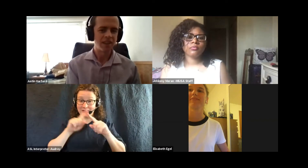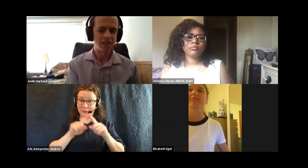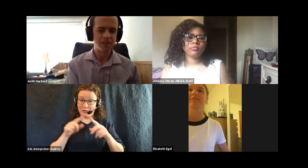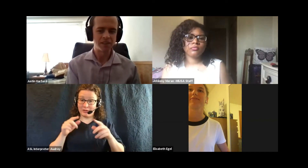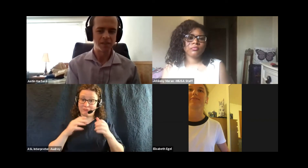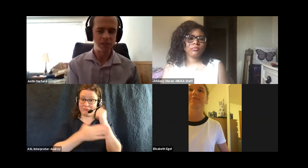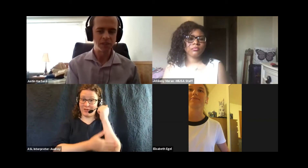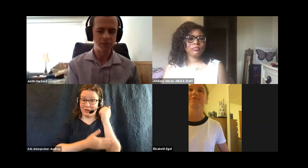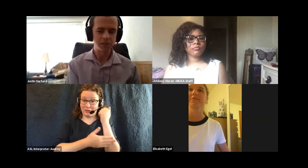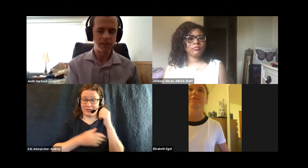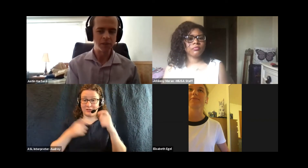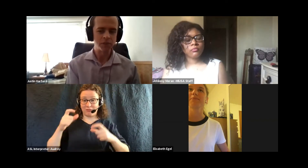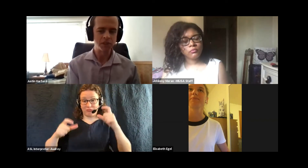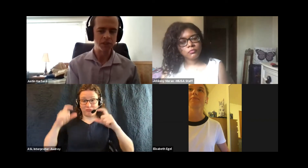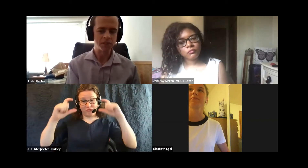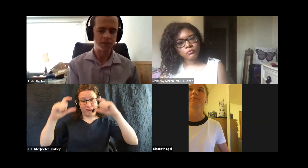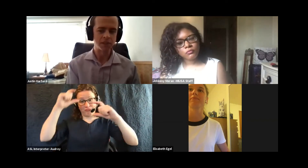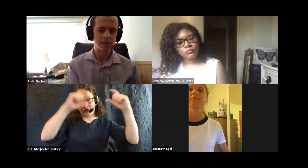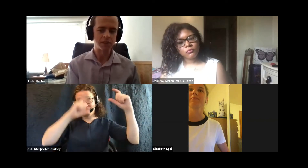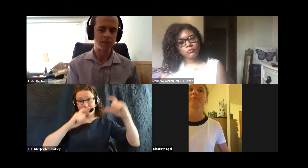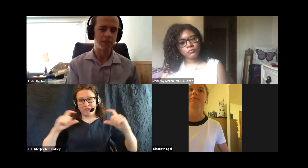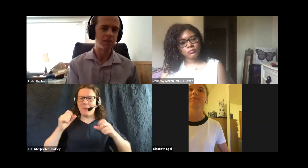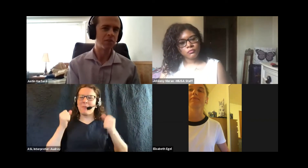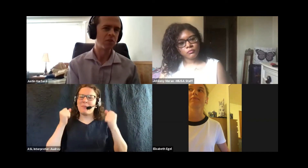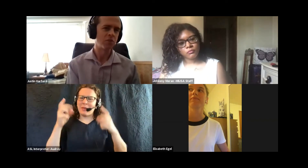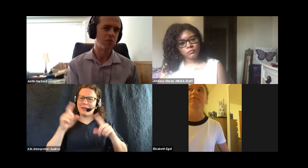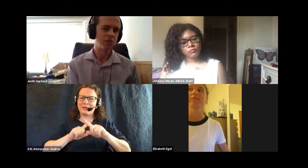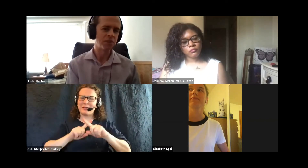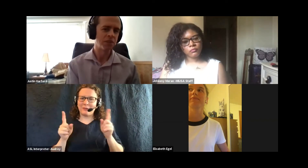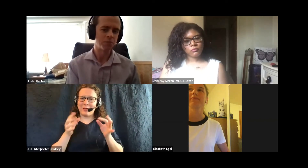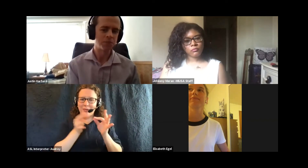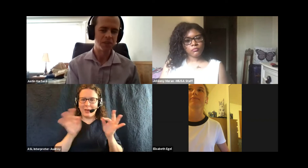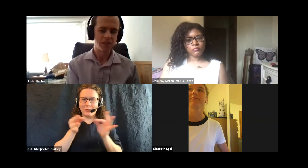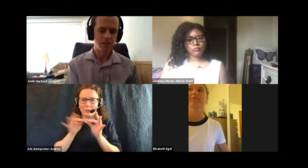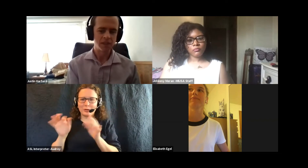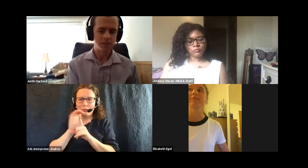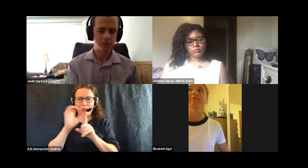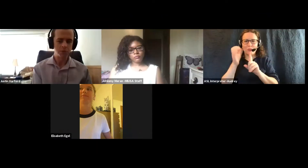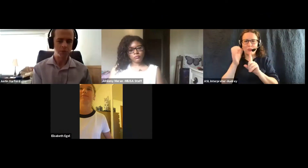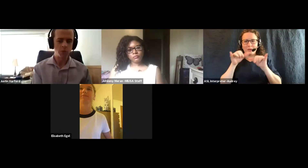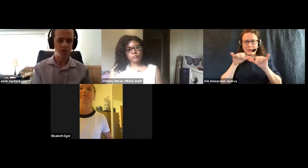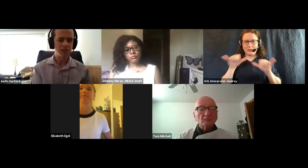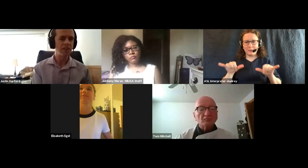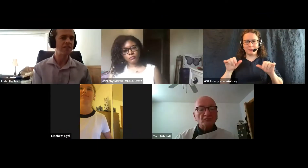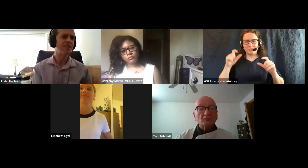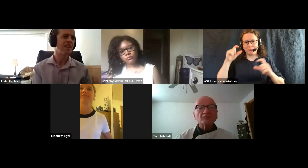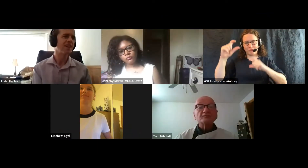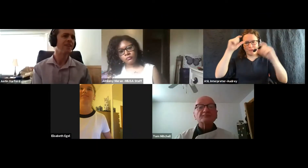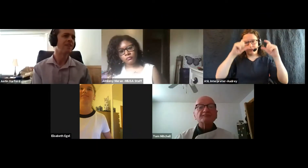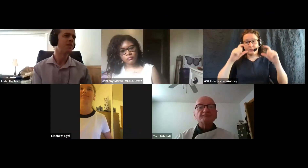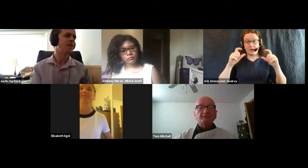and many different languages and cultural systems and, so, what we're going to get